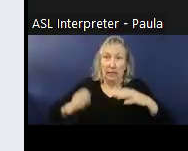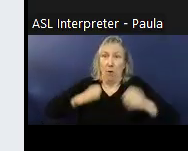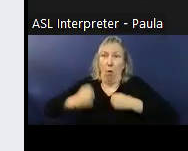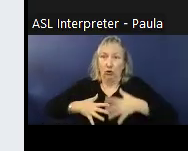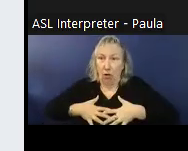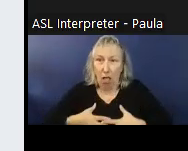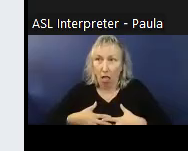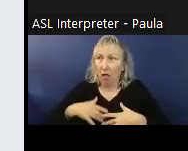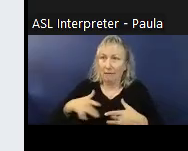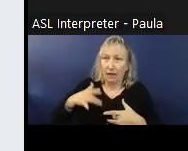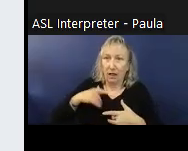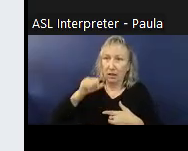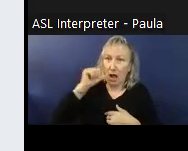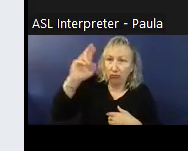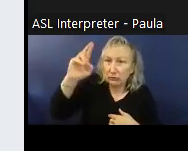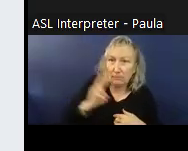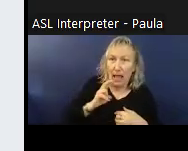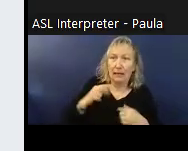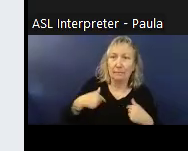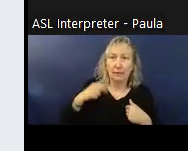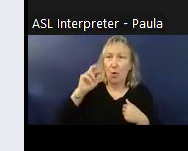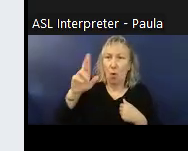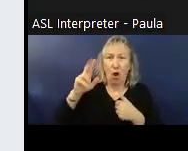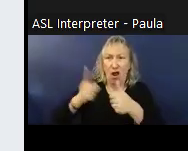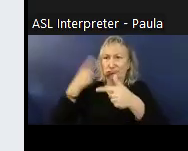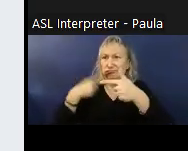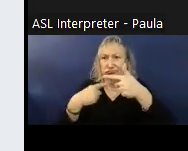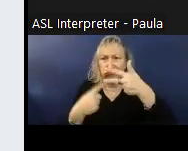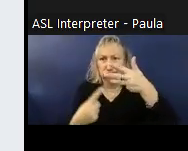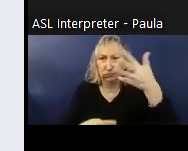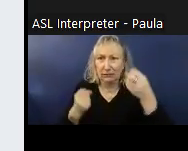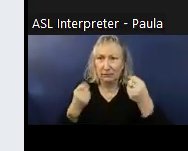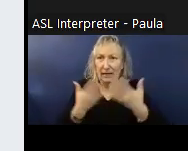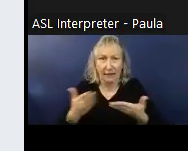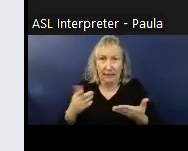you know, just all of the things that come along with that.